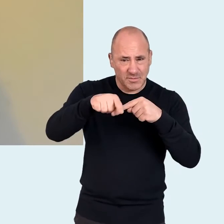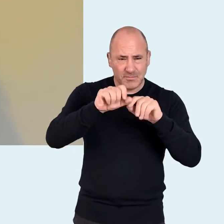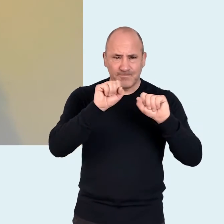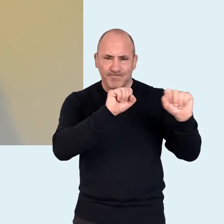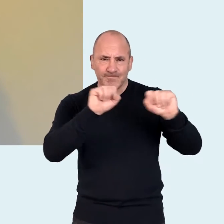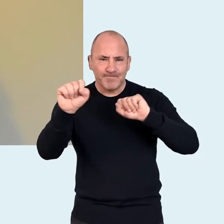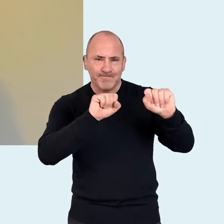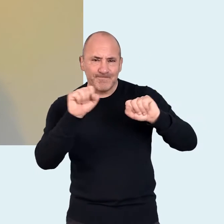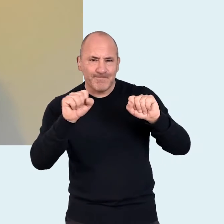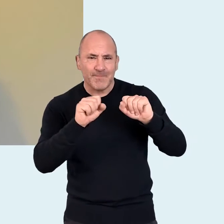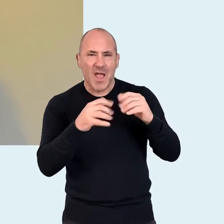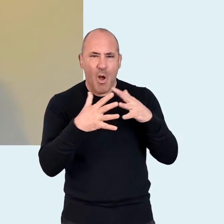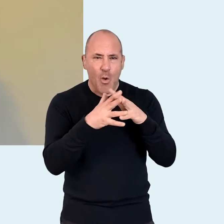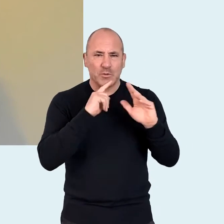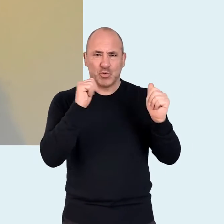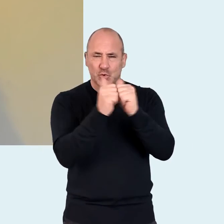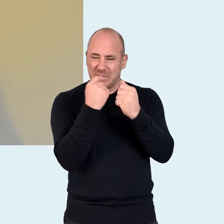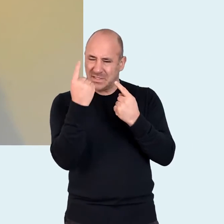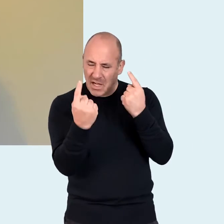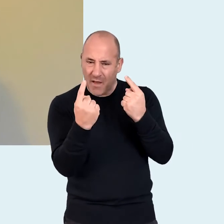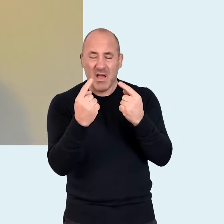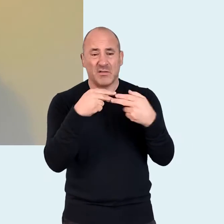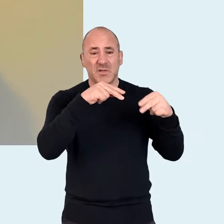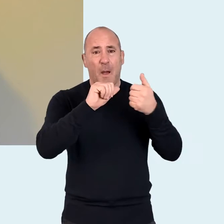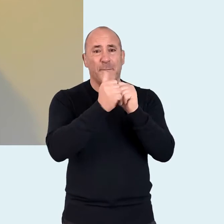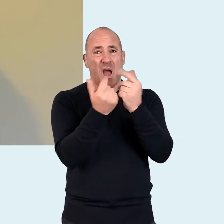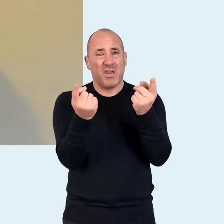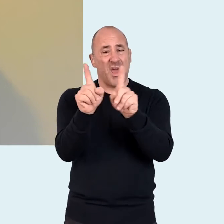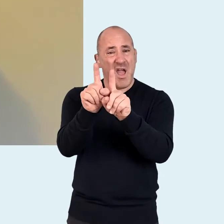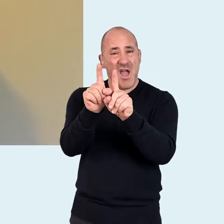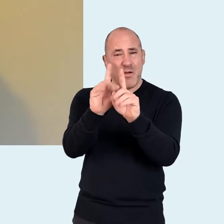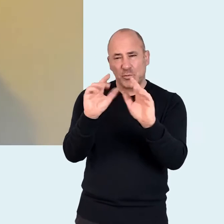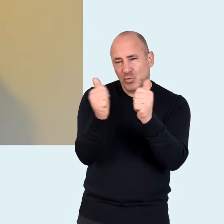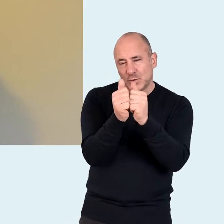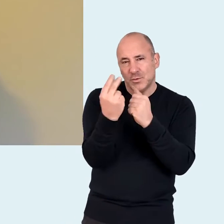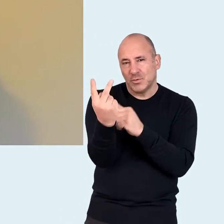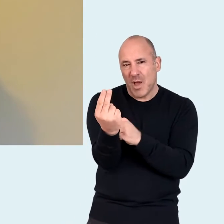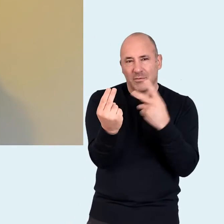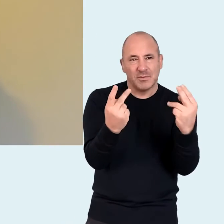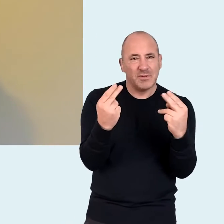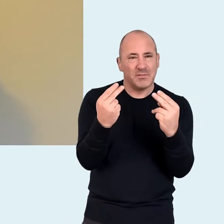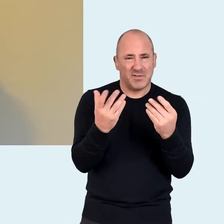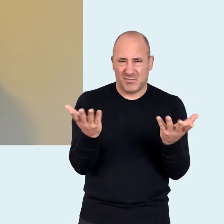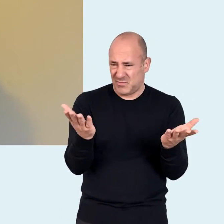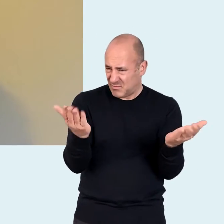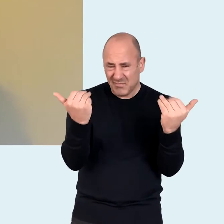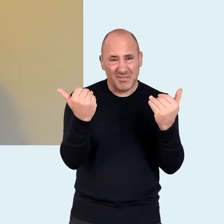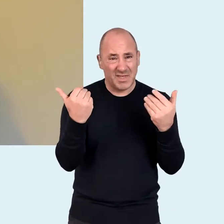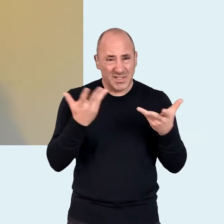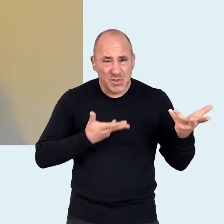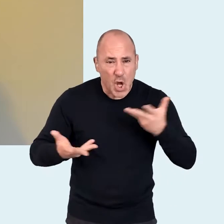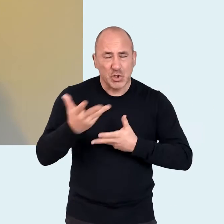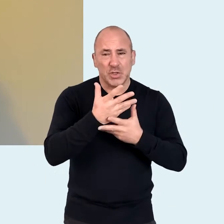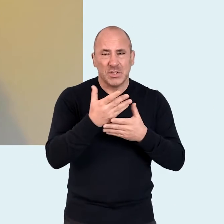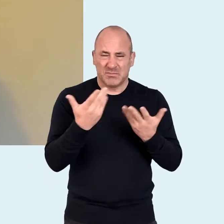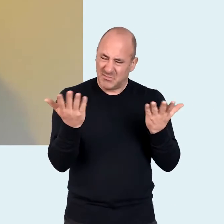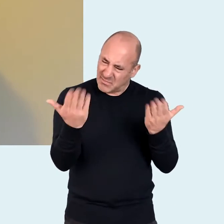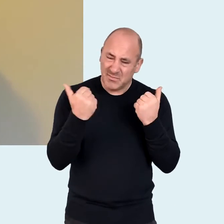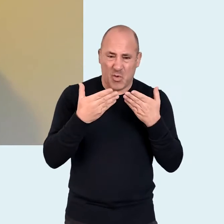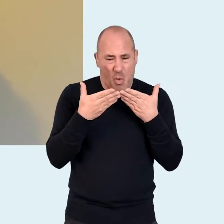find the methods and means that suit themselves and their dance partners. Invite discussions